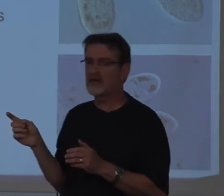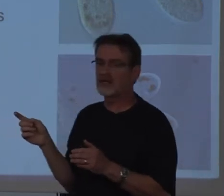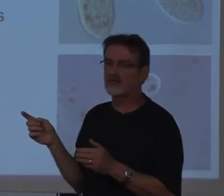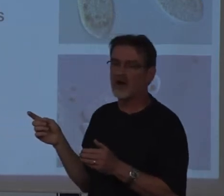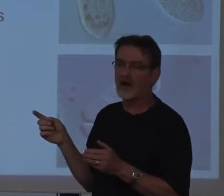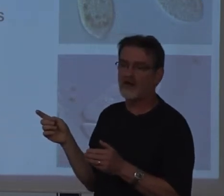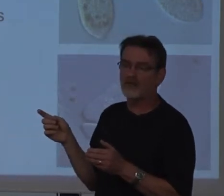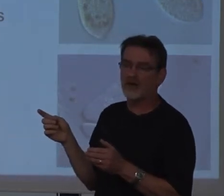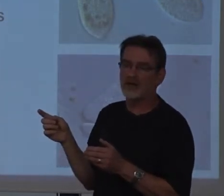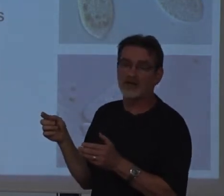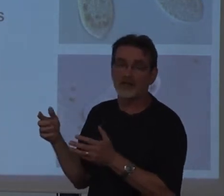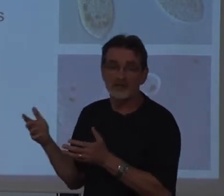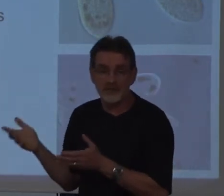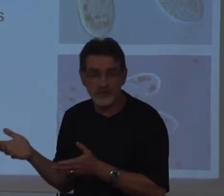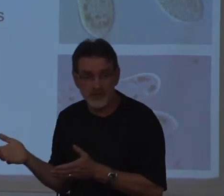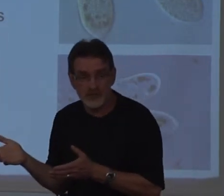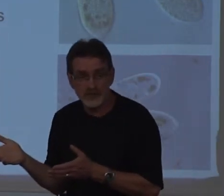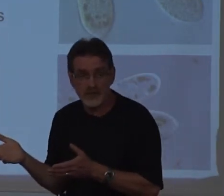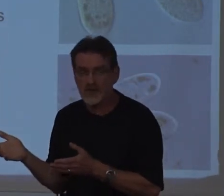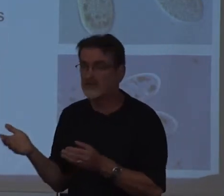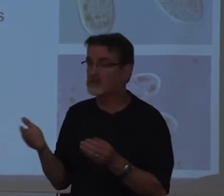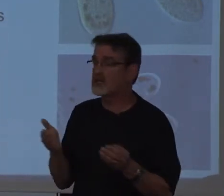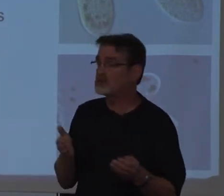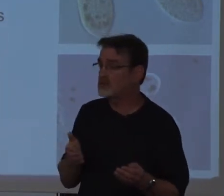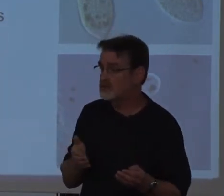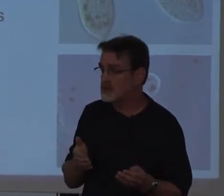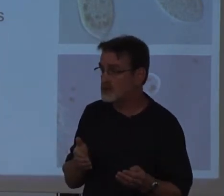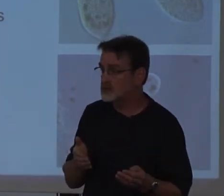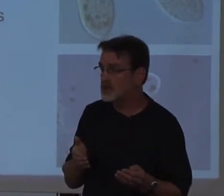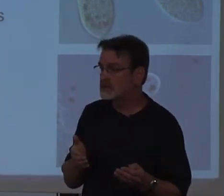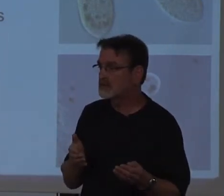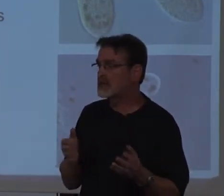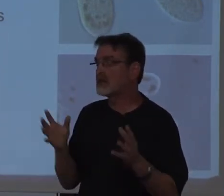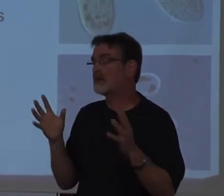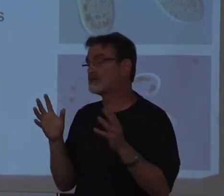That might involve a literature search or information search that they would have to